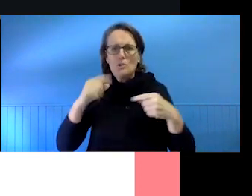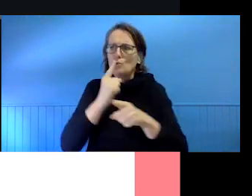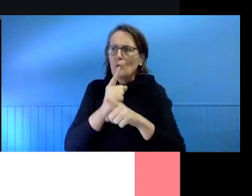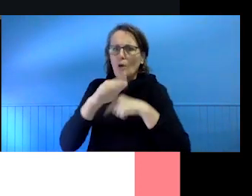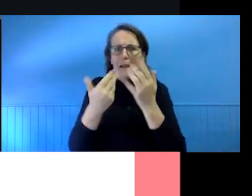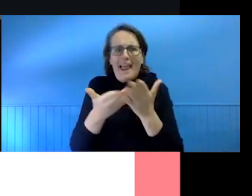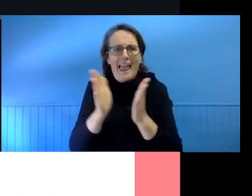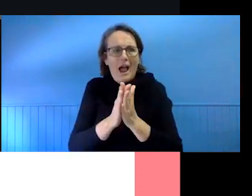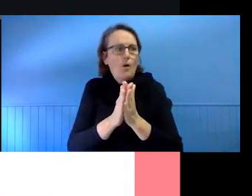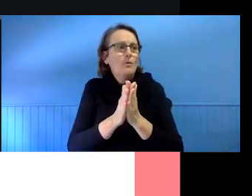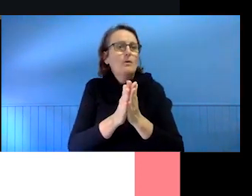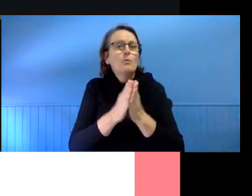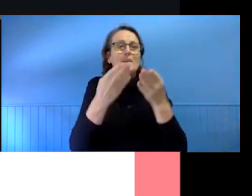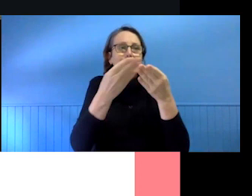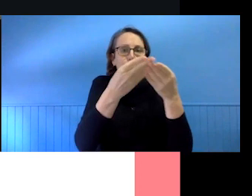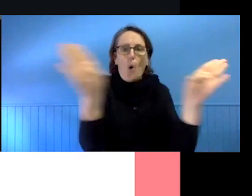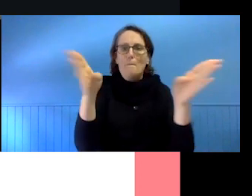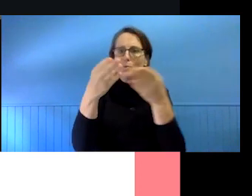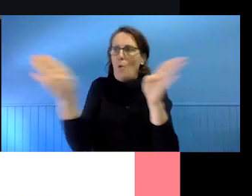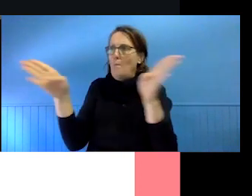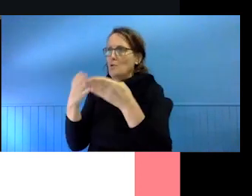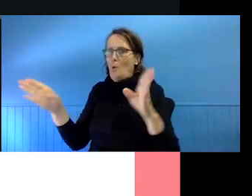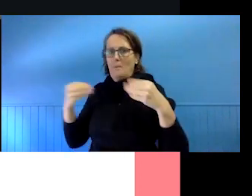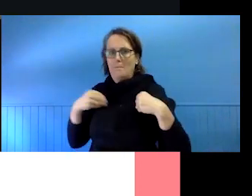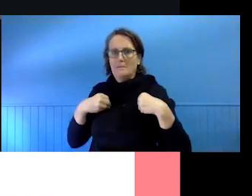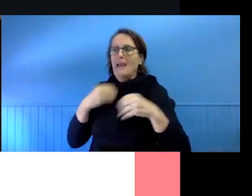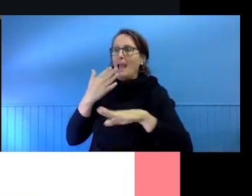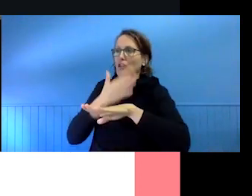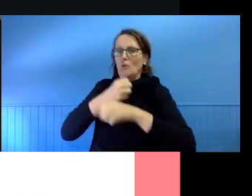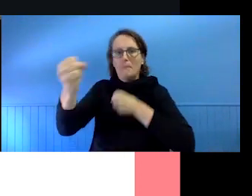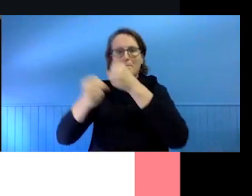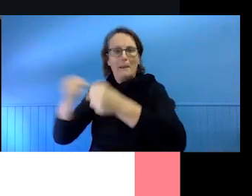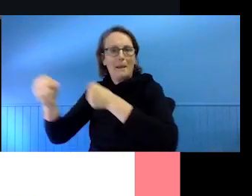the shutdown and move into getting people back into jobs. So that's the